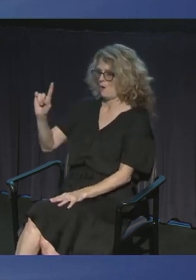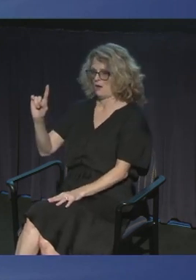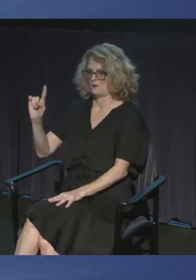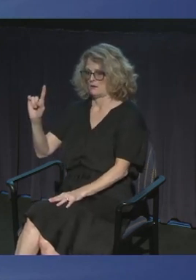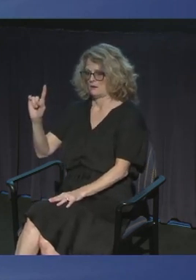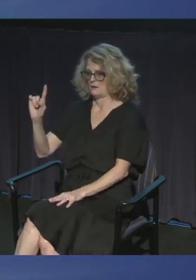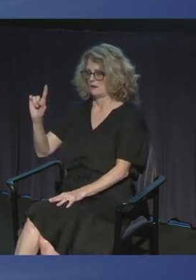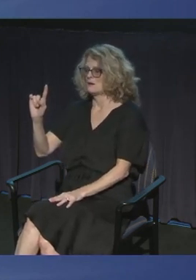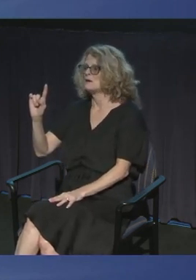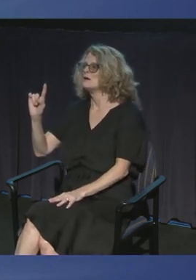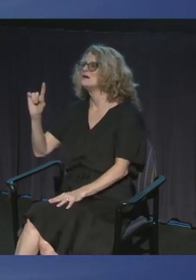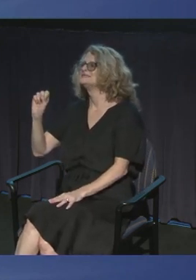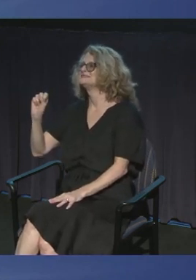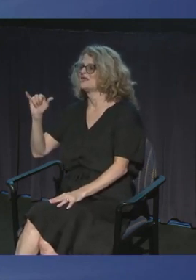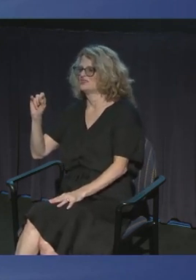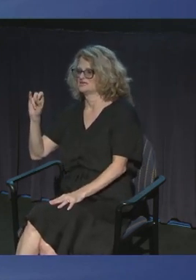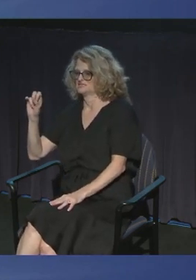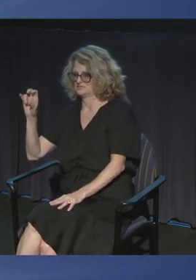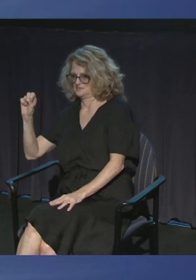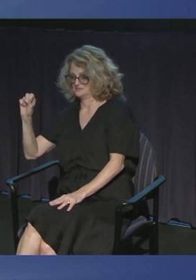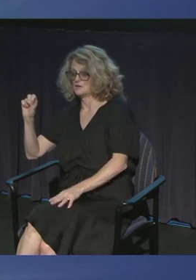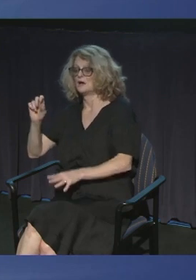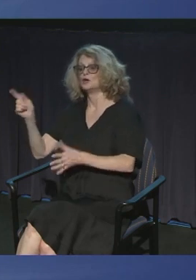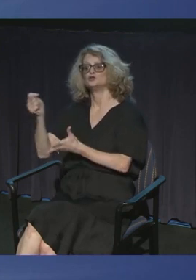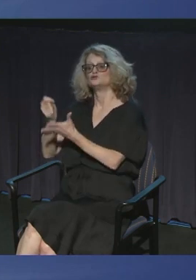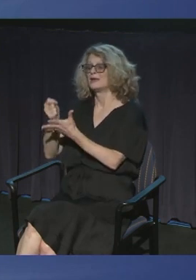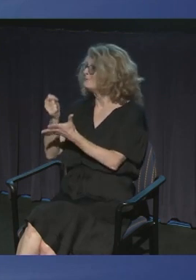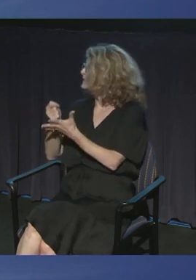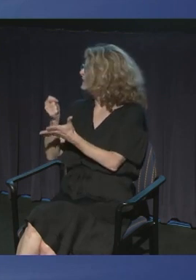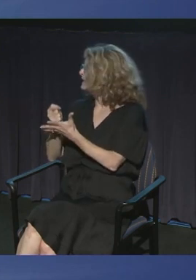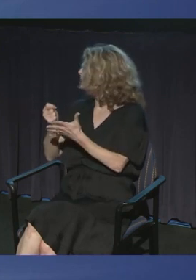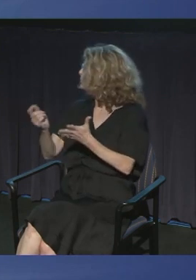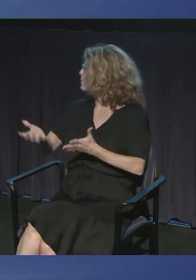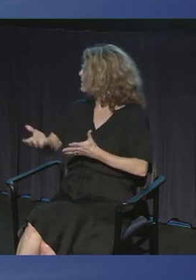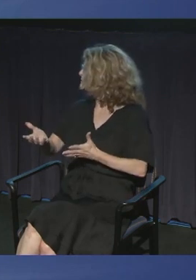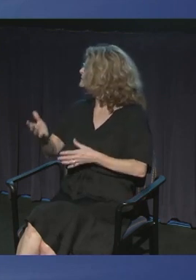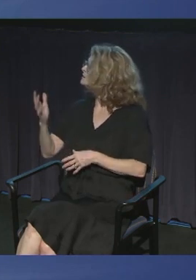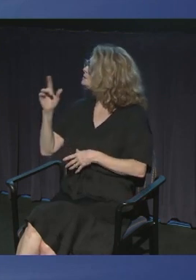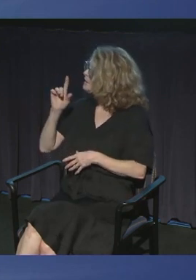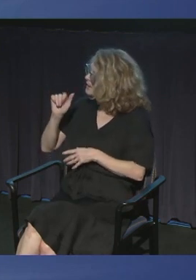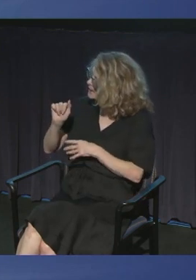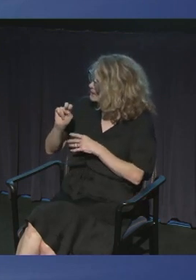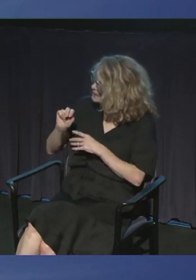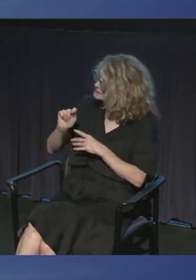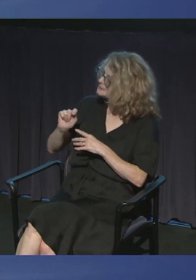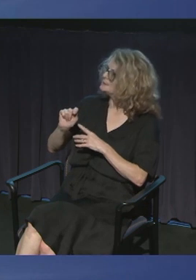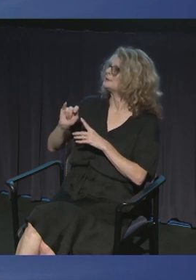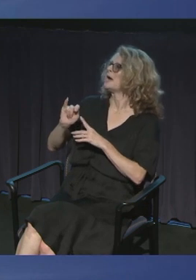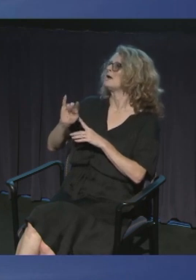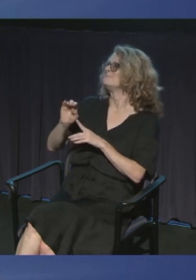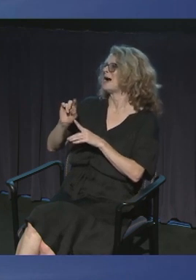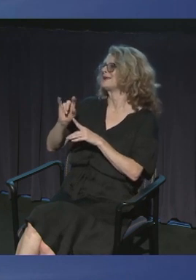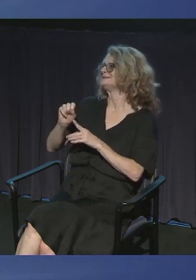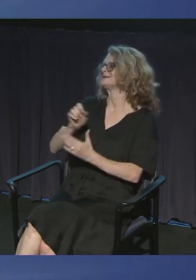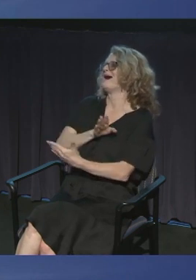WHICH I WILL GET INTO A LITTLE MORE. THE TREATMENT IS IL-1 RECEPTOR ANTAGONIST OR